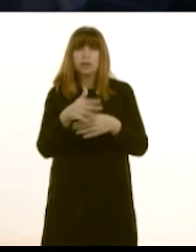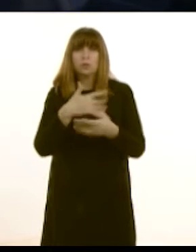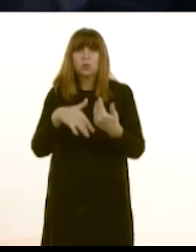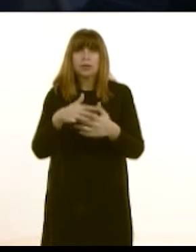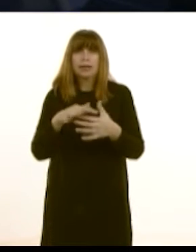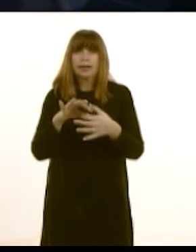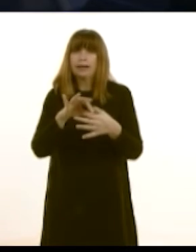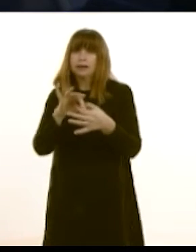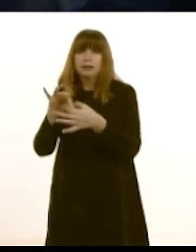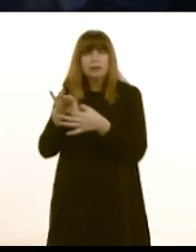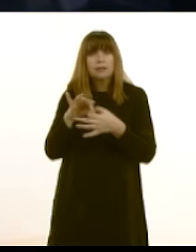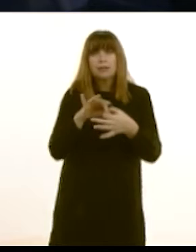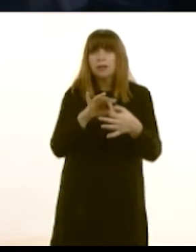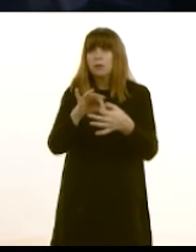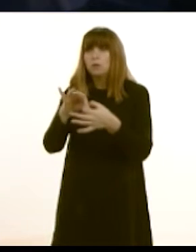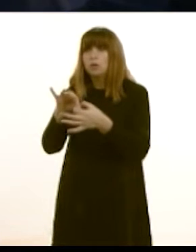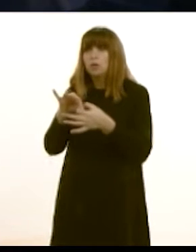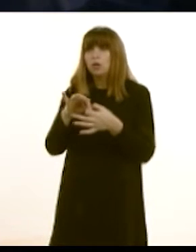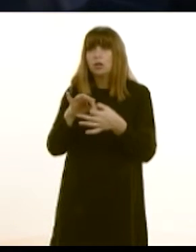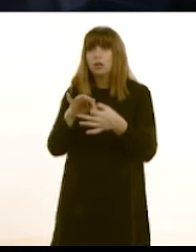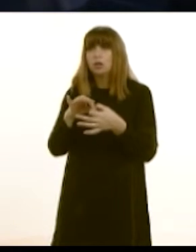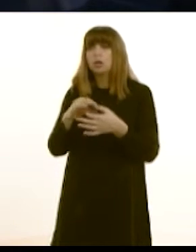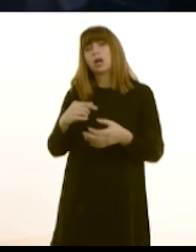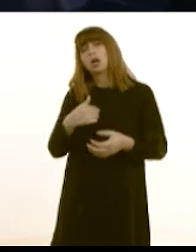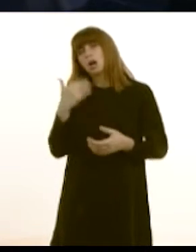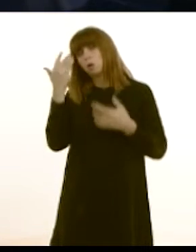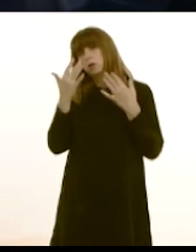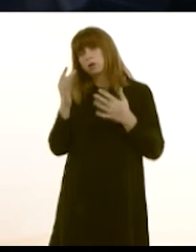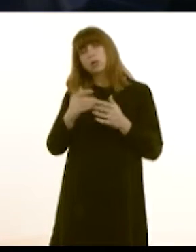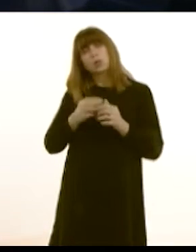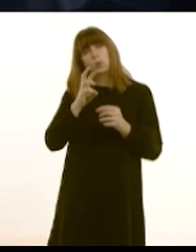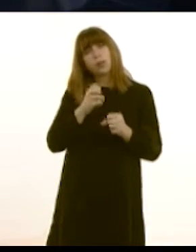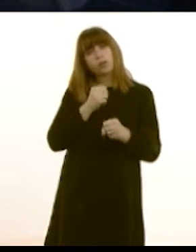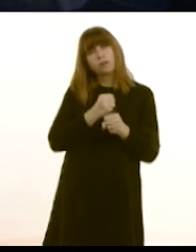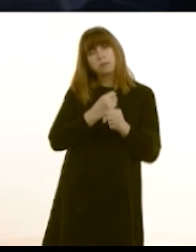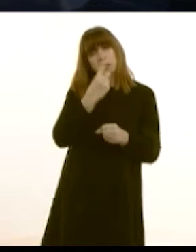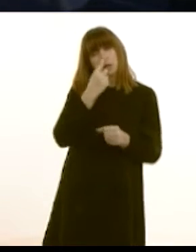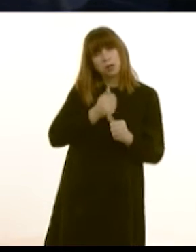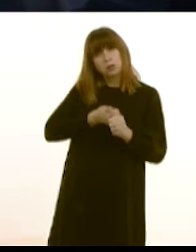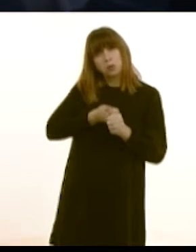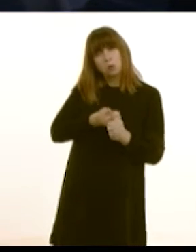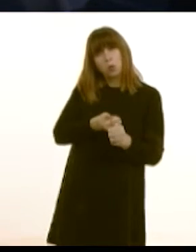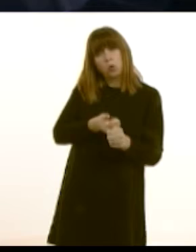that is perhaps short of a business improvement district. Iím wondering what support the Welsh Government can give to those local communities, for example,